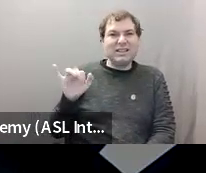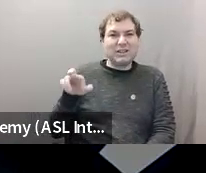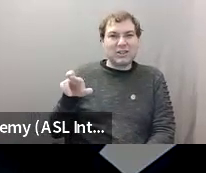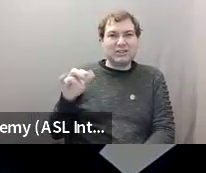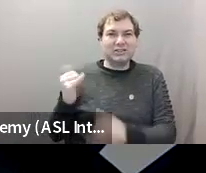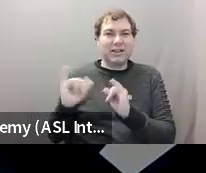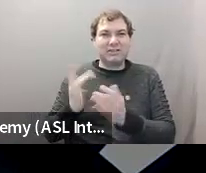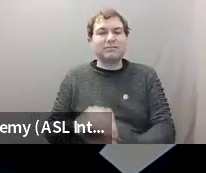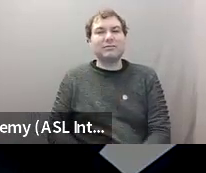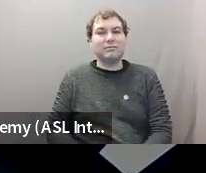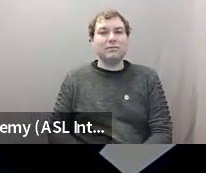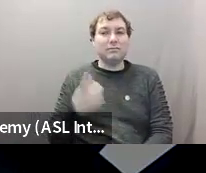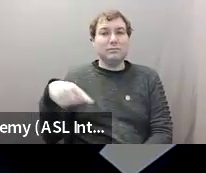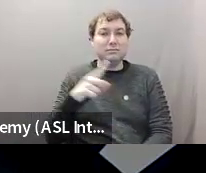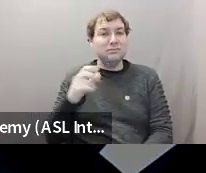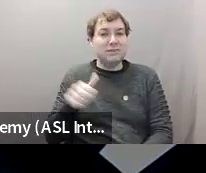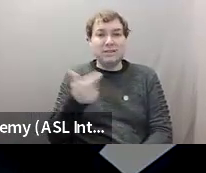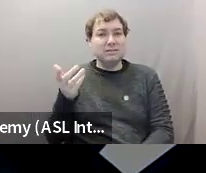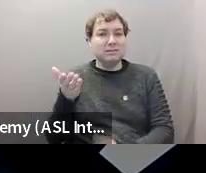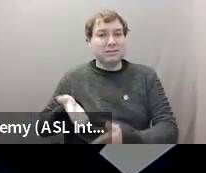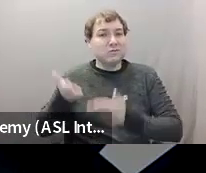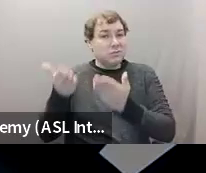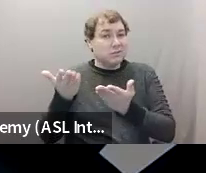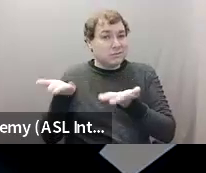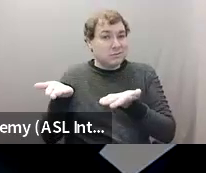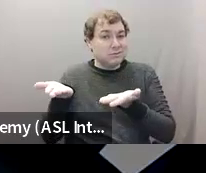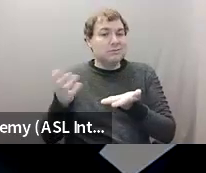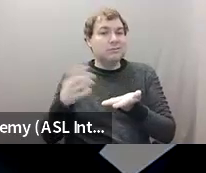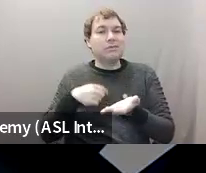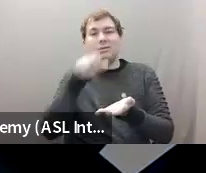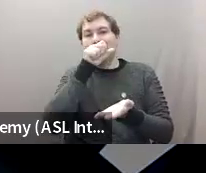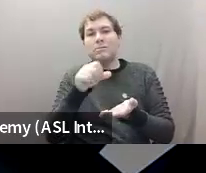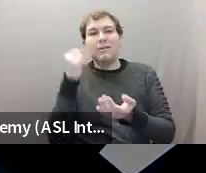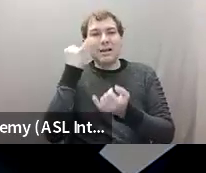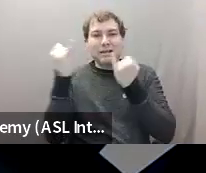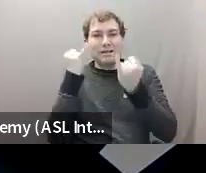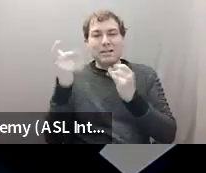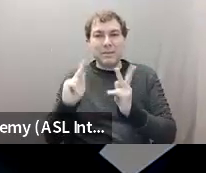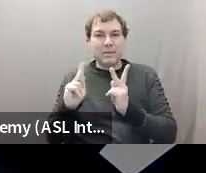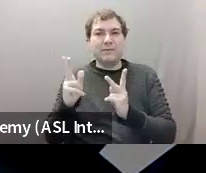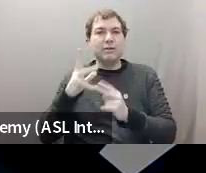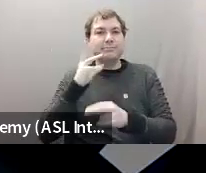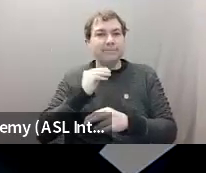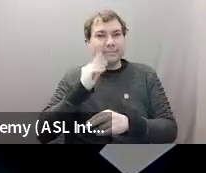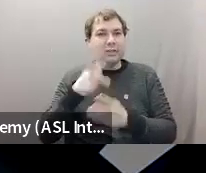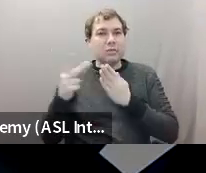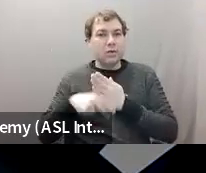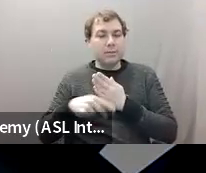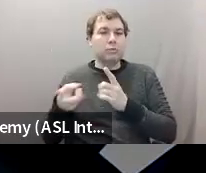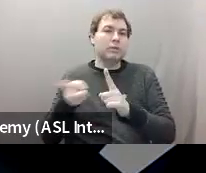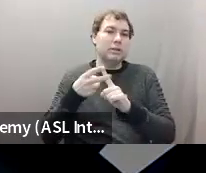Jen Hawkinson: So does anybody have any suggestions that way? I love. The idea of getting people in that have already been through the program. The problem is.